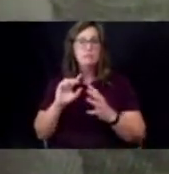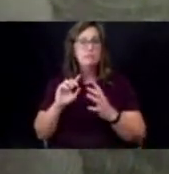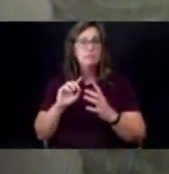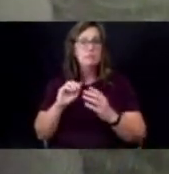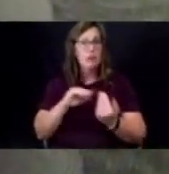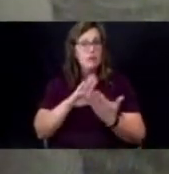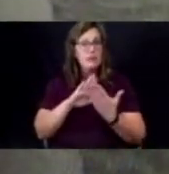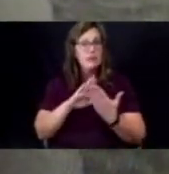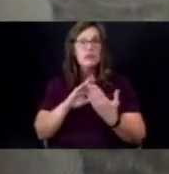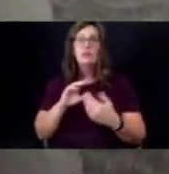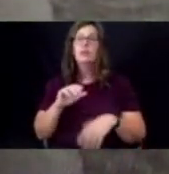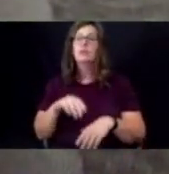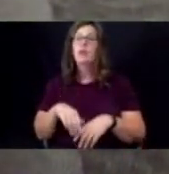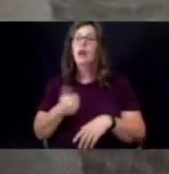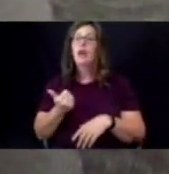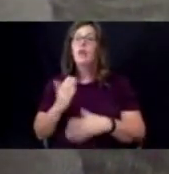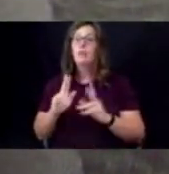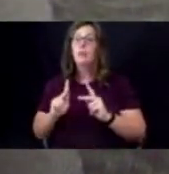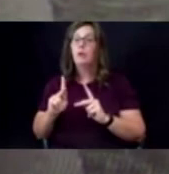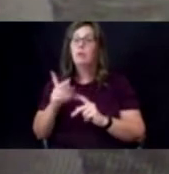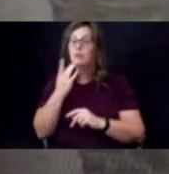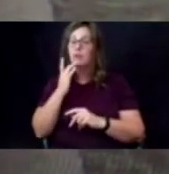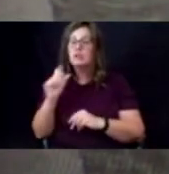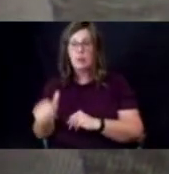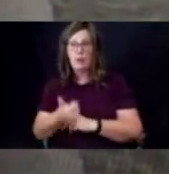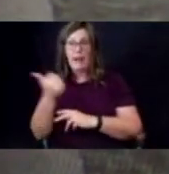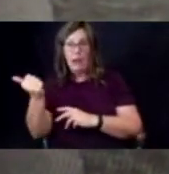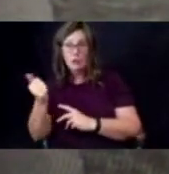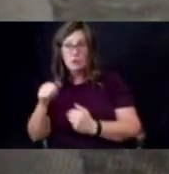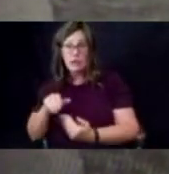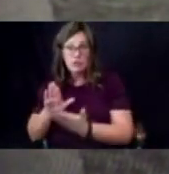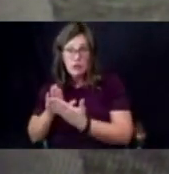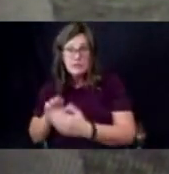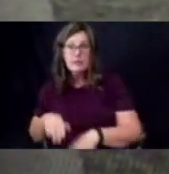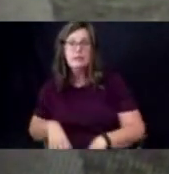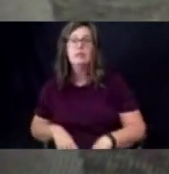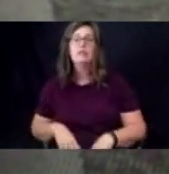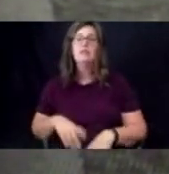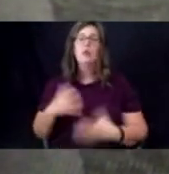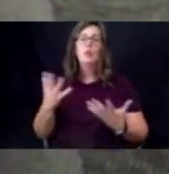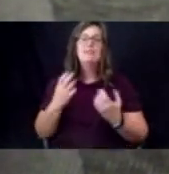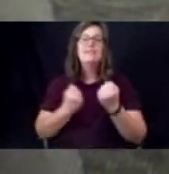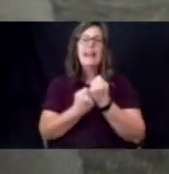else redirects it so i think figuring out what does allyship look like for that individual person